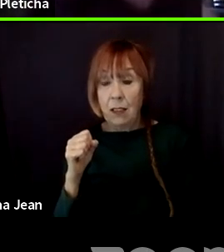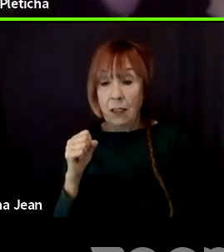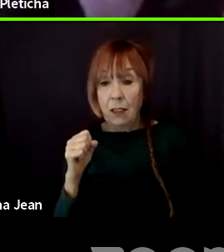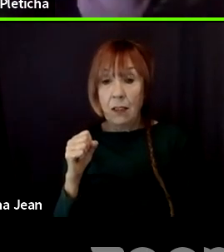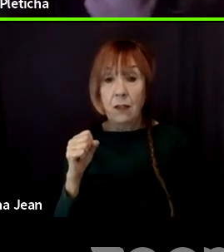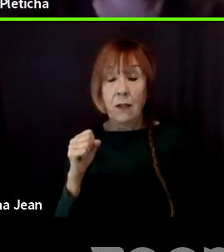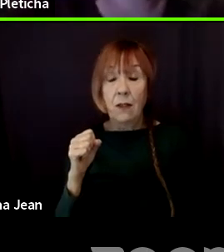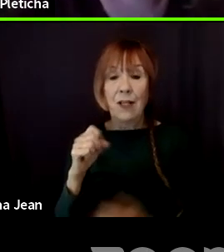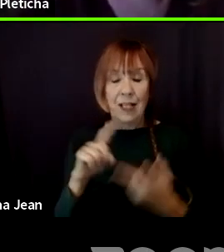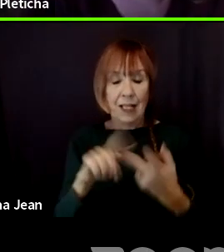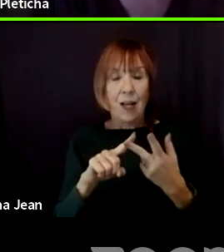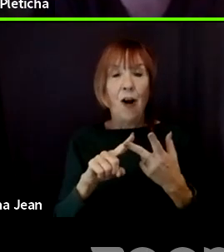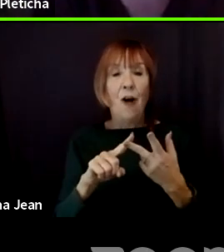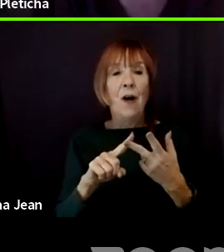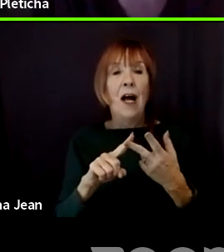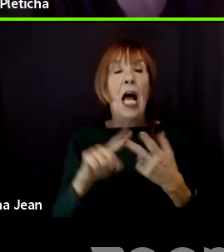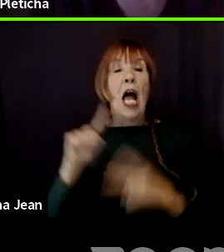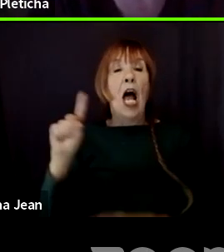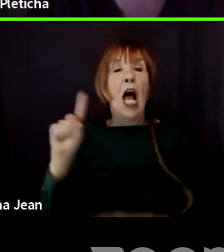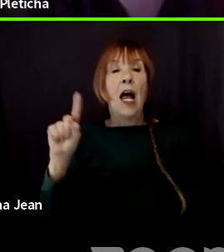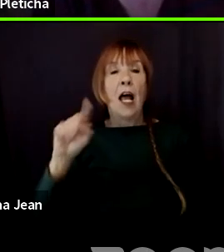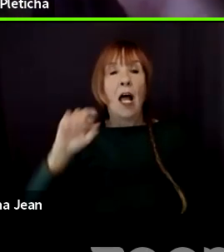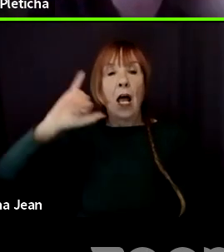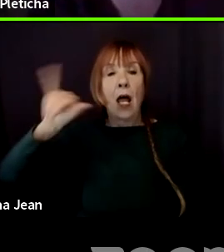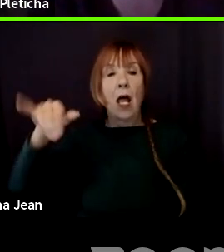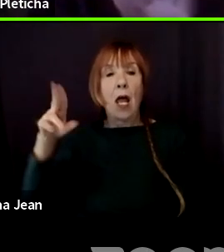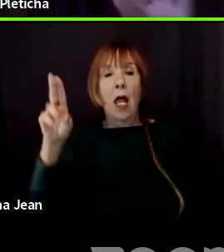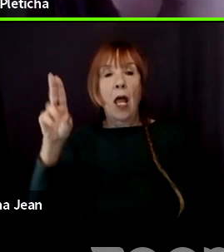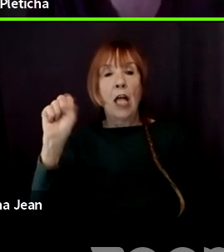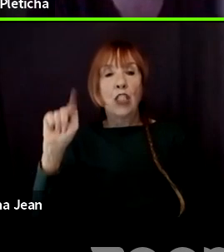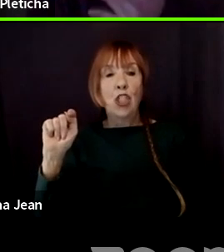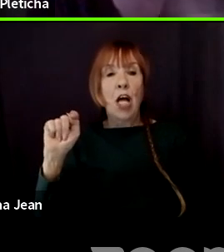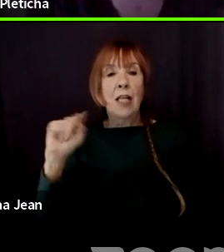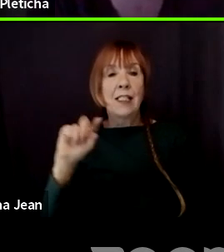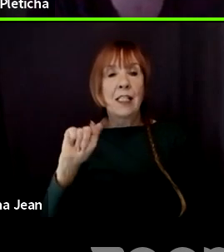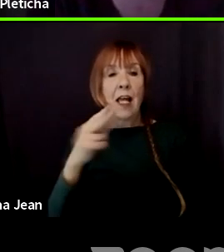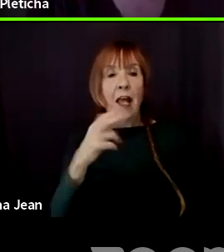Just the funny parts and the just as I find as a woman.